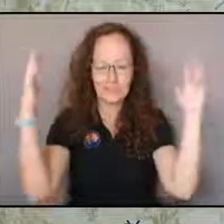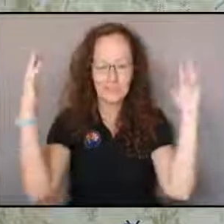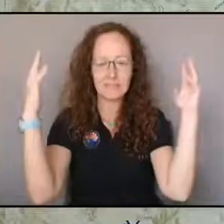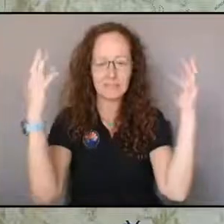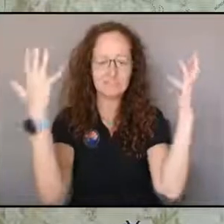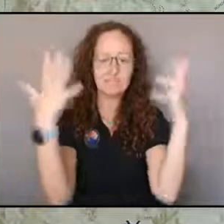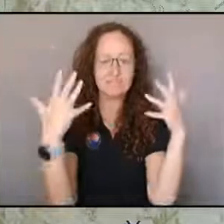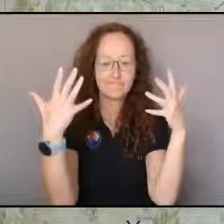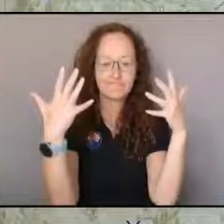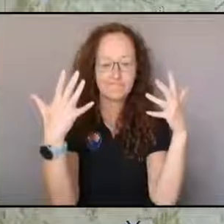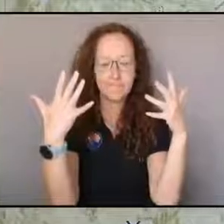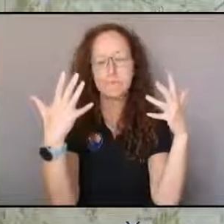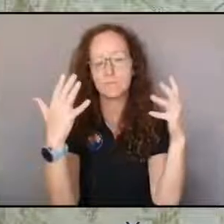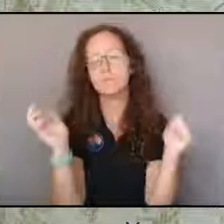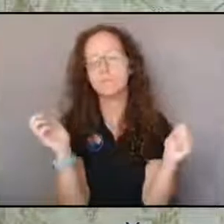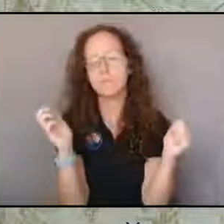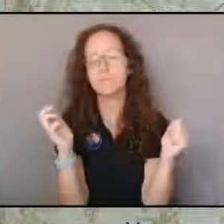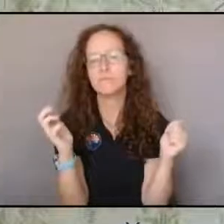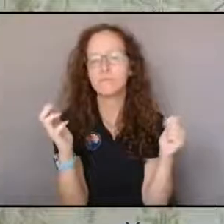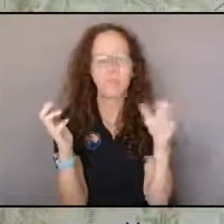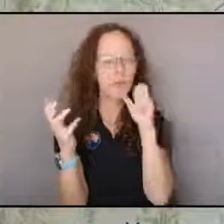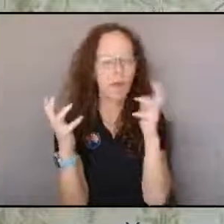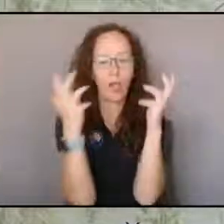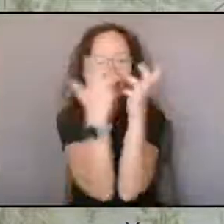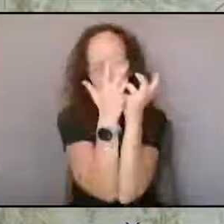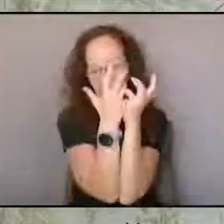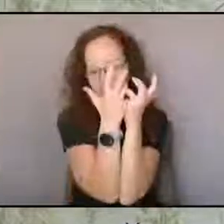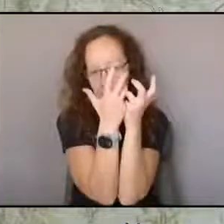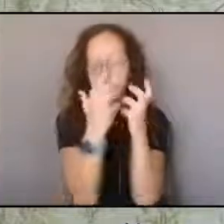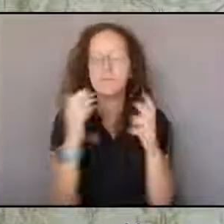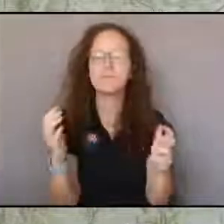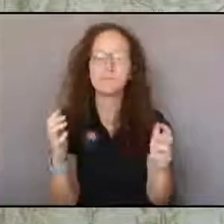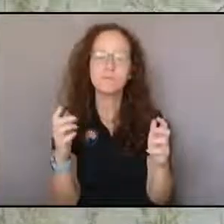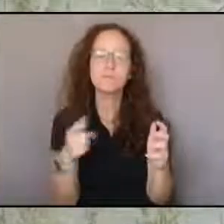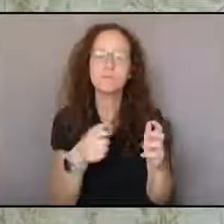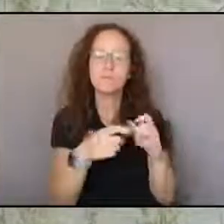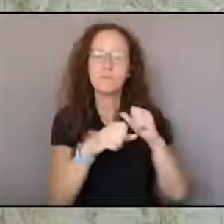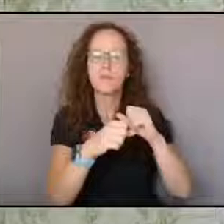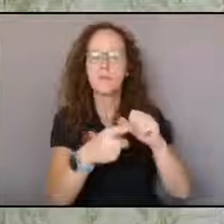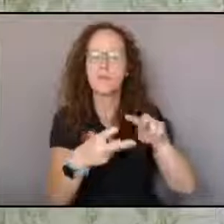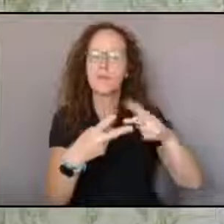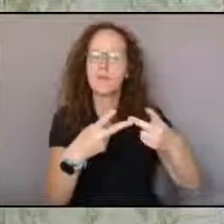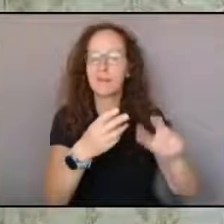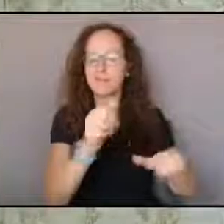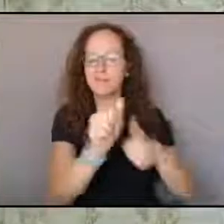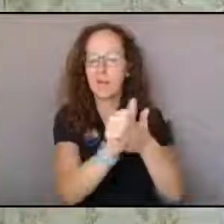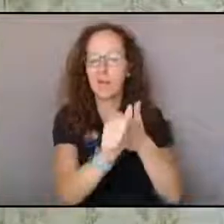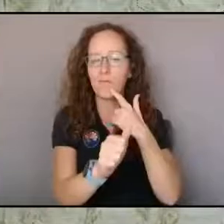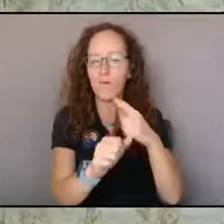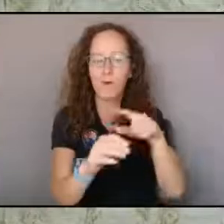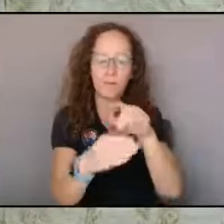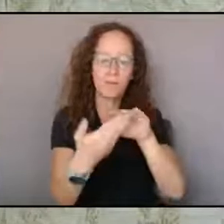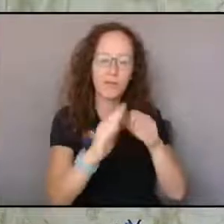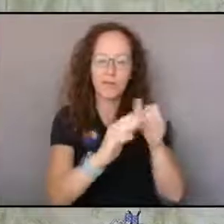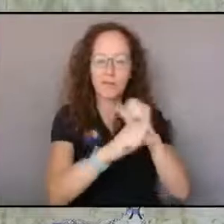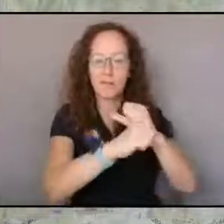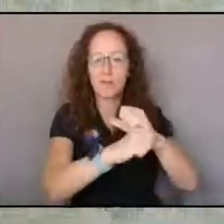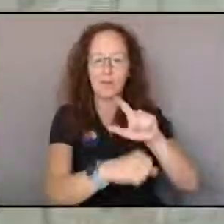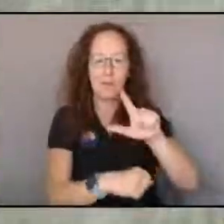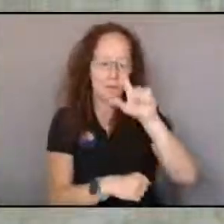TO PROVIDE A SECONDARY MEANS OF PROTECTING THE COMMUNITY OF BLACK LAKES AND OF COURSE, BLACK LAKE AND